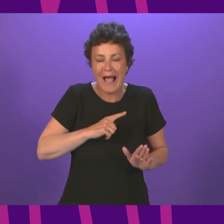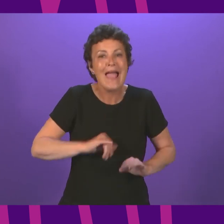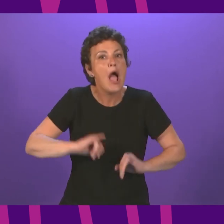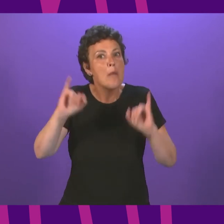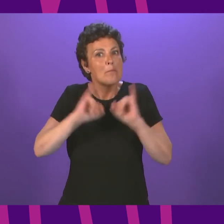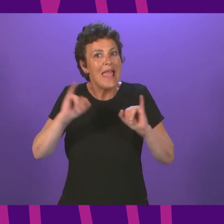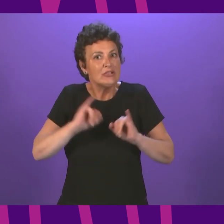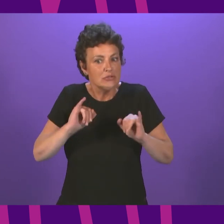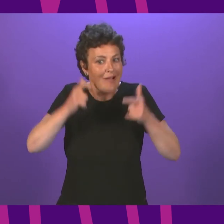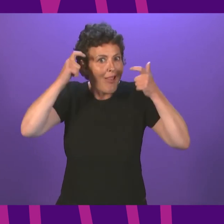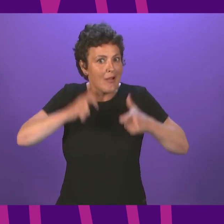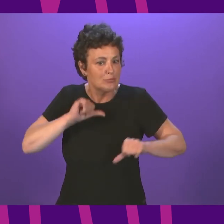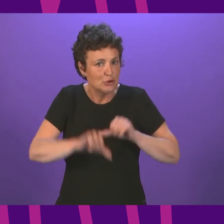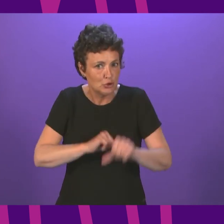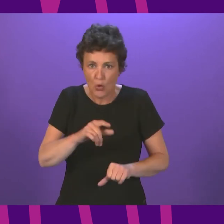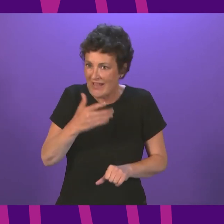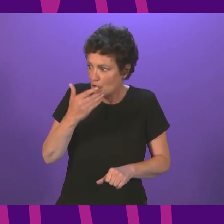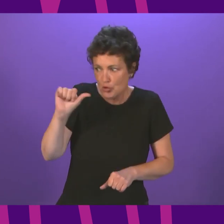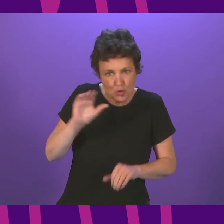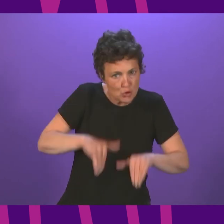process to see whether the Scottish Government and Deputy First Minister would see the errors